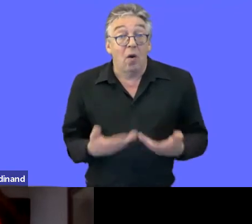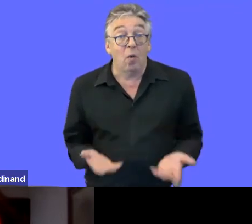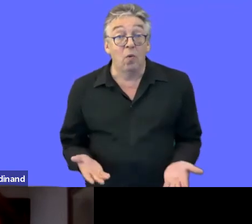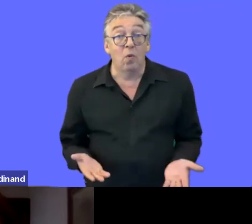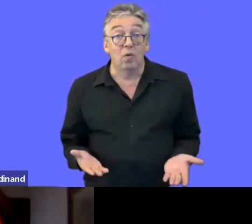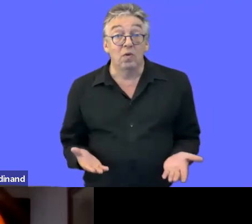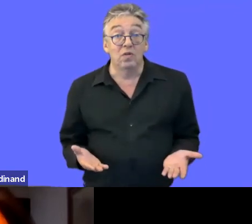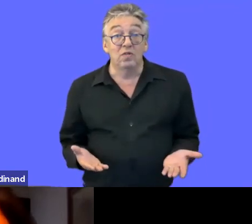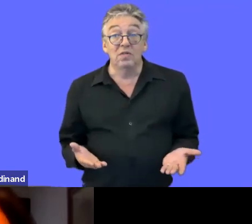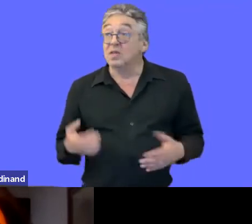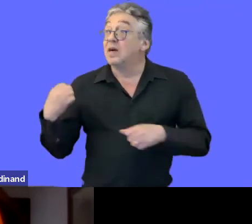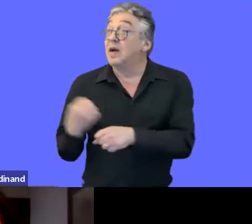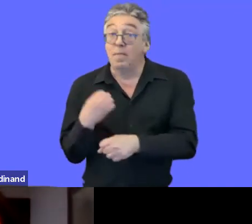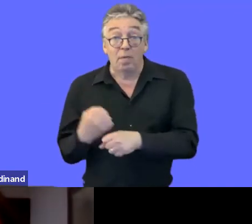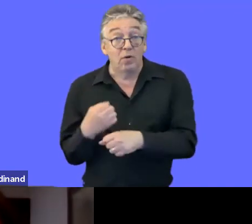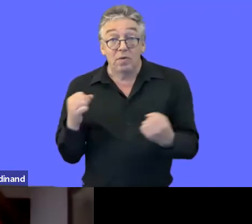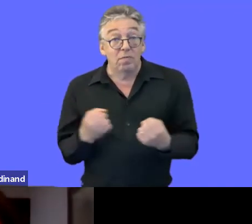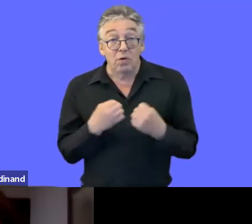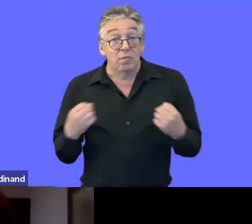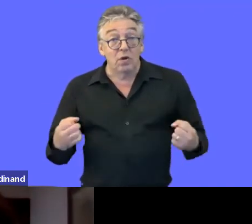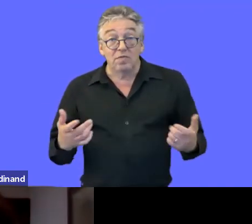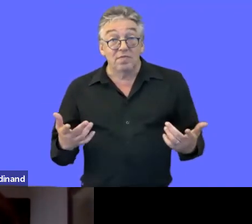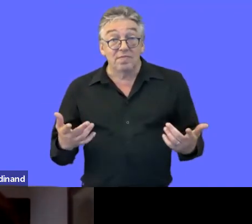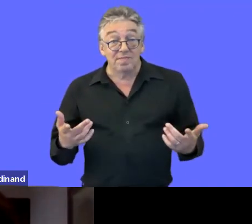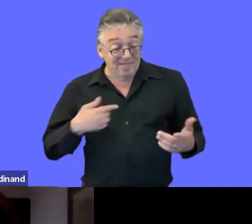after a long break and the fact that, you know